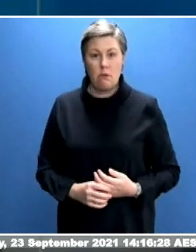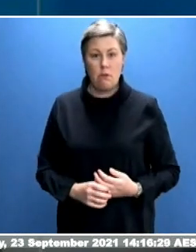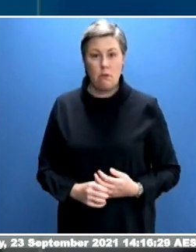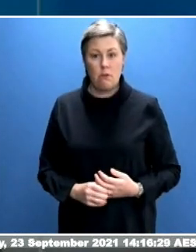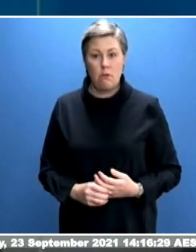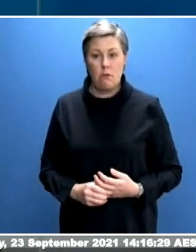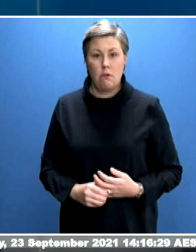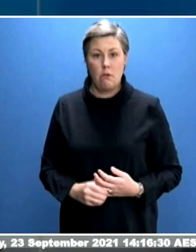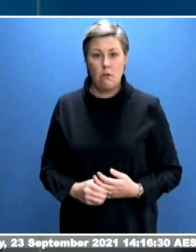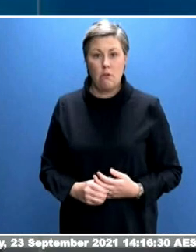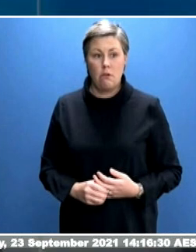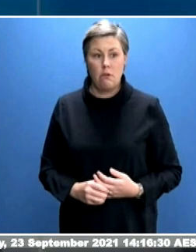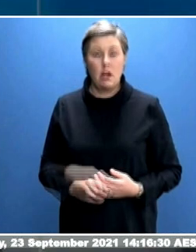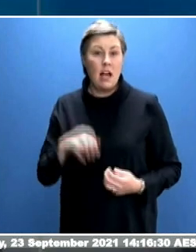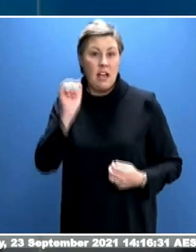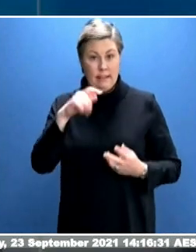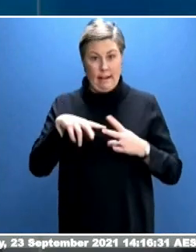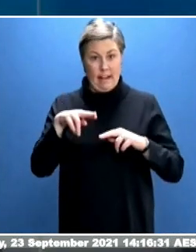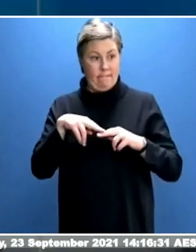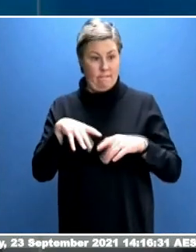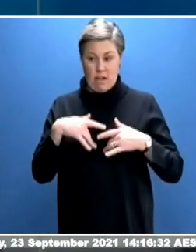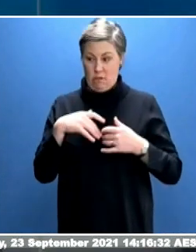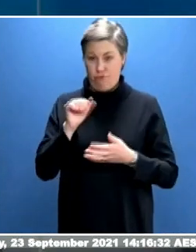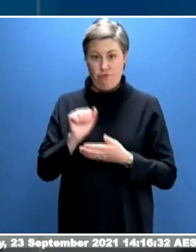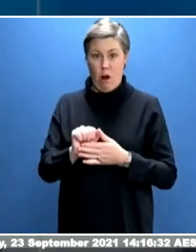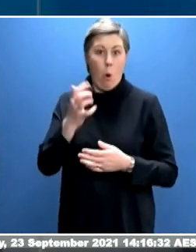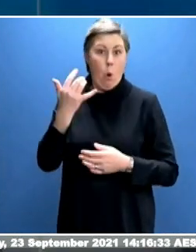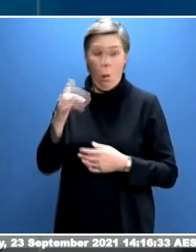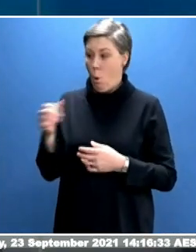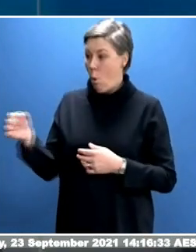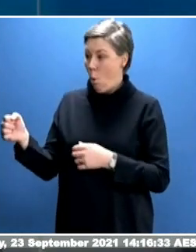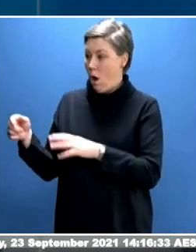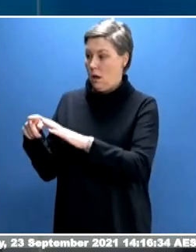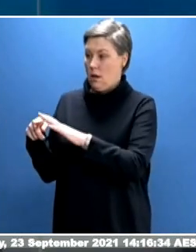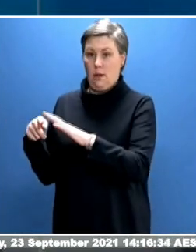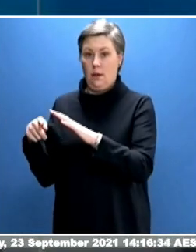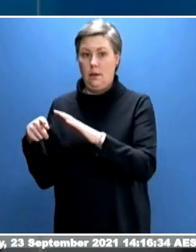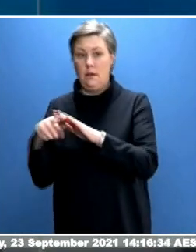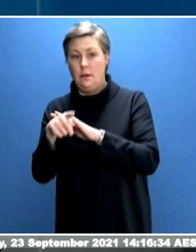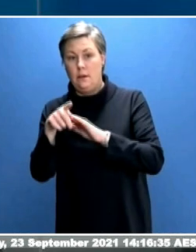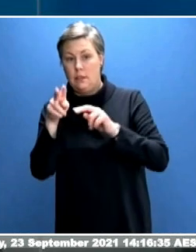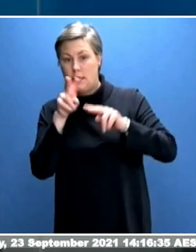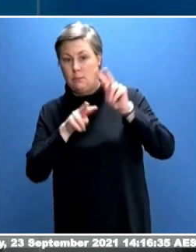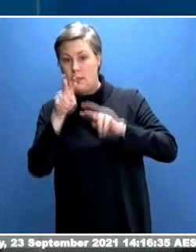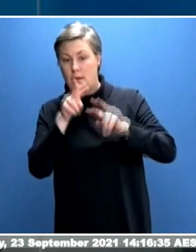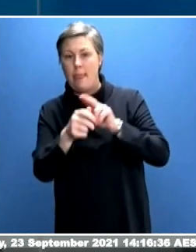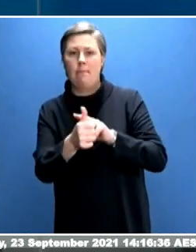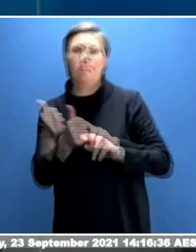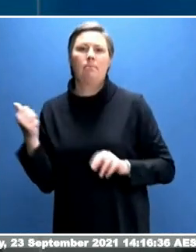Yes, if that's appropriate, or they may leave the Safe Care House to go and have an assessment, depending on the individual